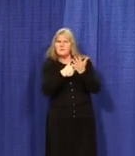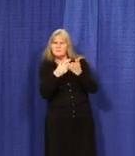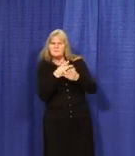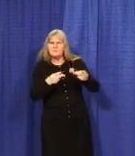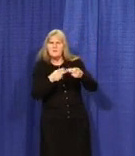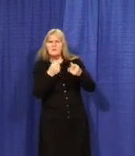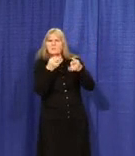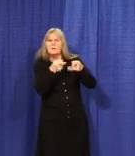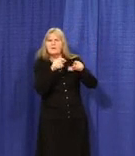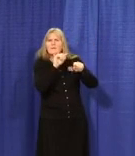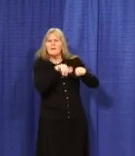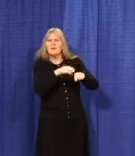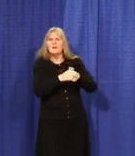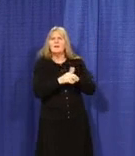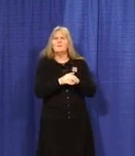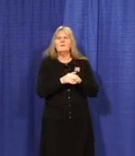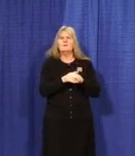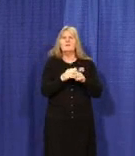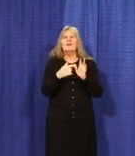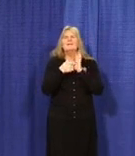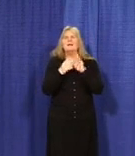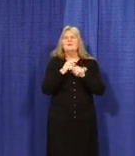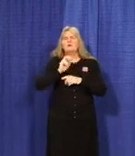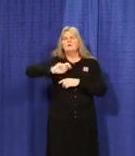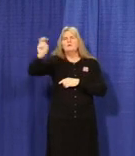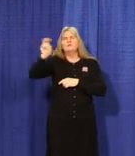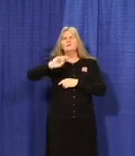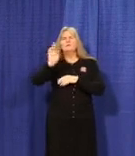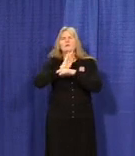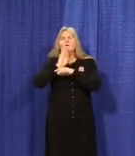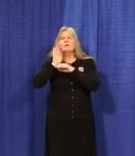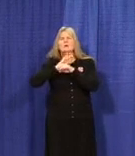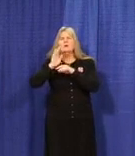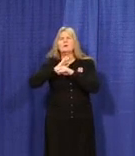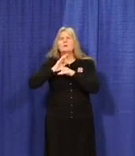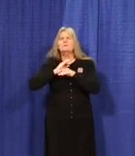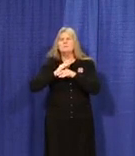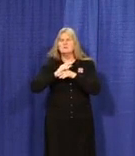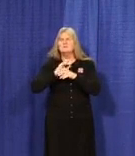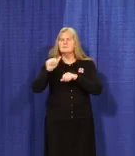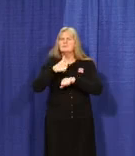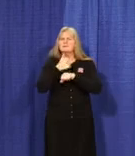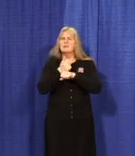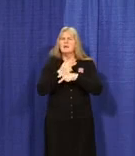welcome guests as safely as possible while keeping Yukoners safe as well.